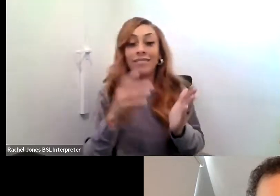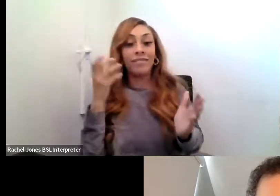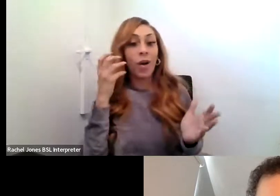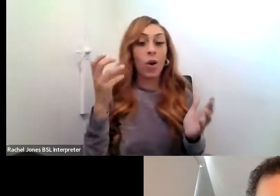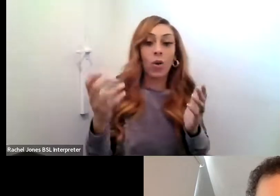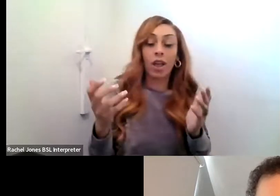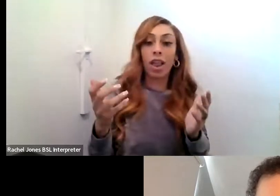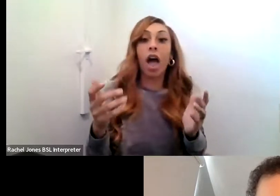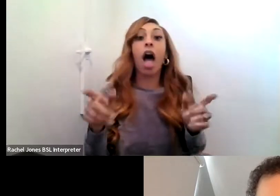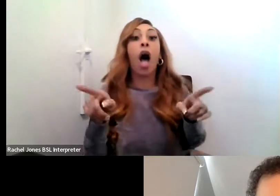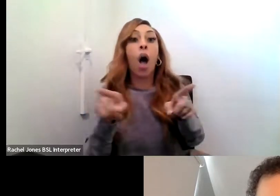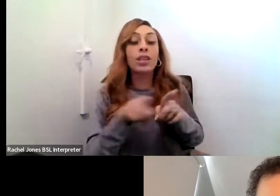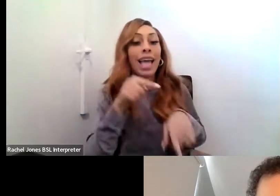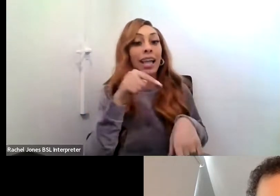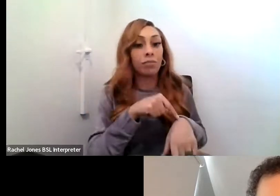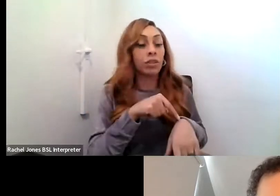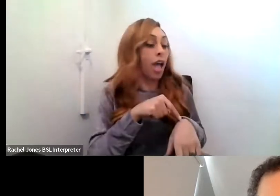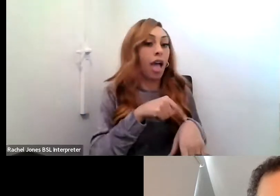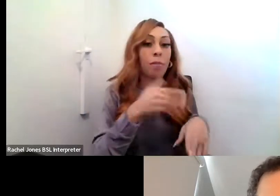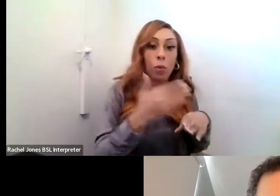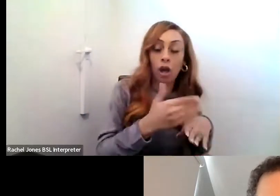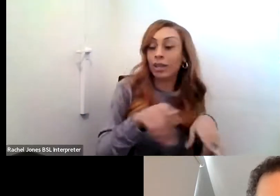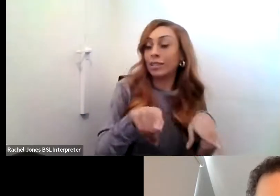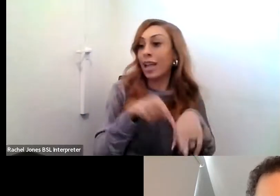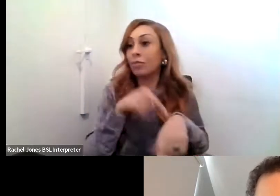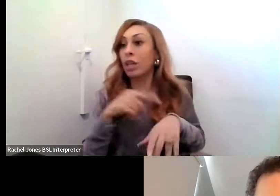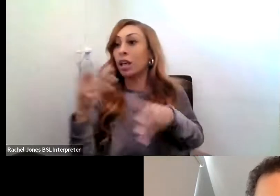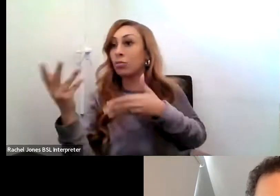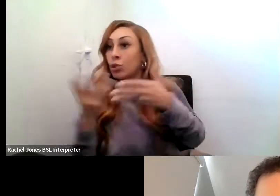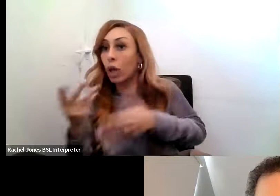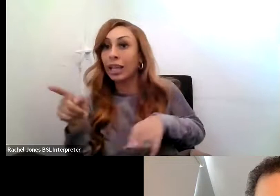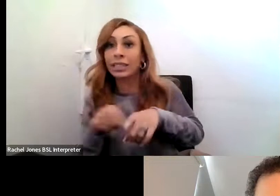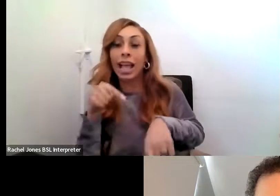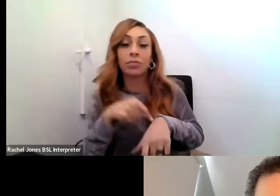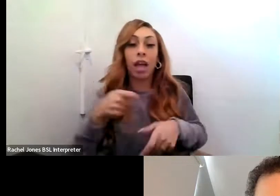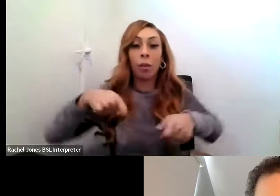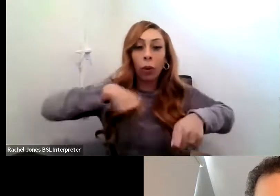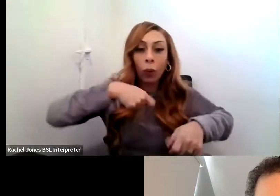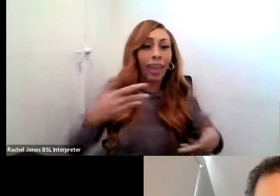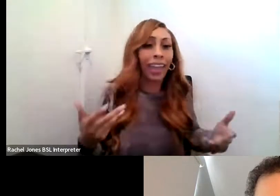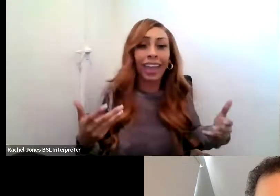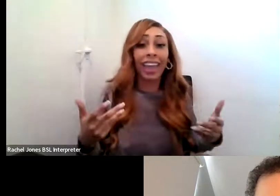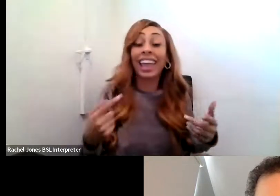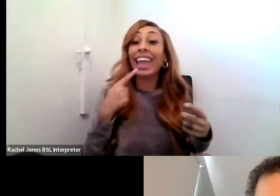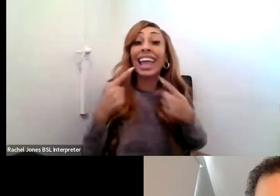we're also doing something else at the same time. And these interactions are often complex, they're often information-dense,